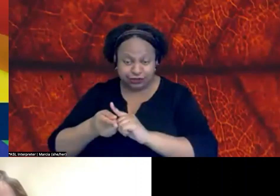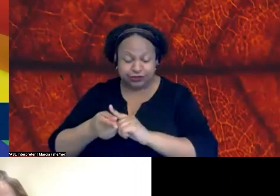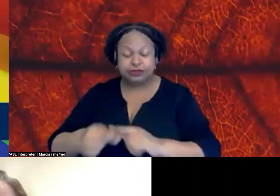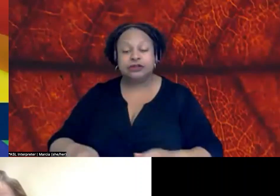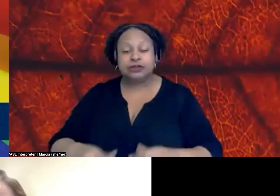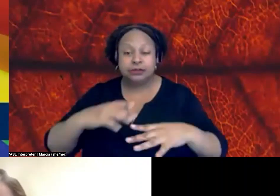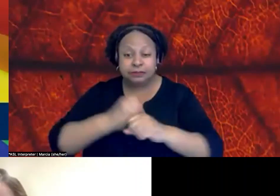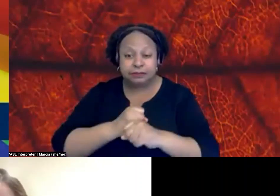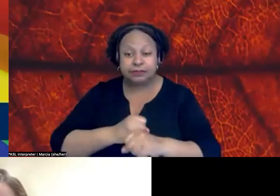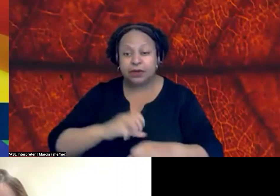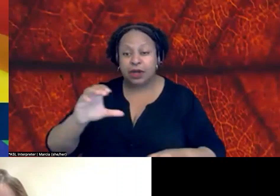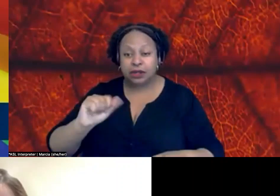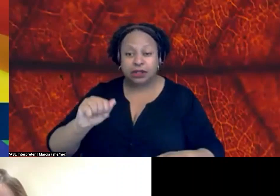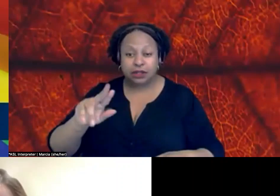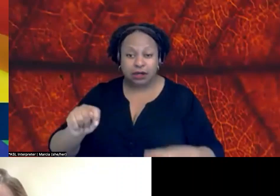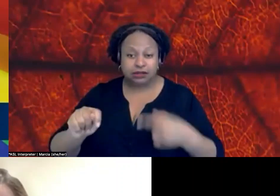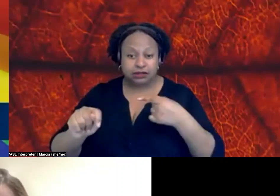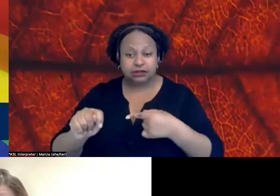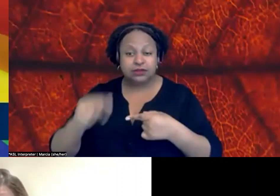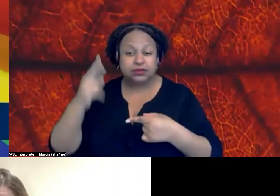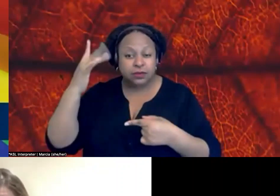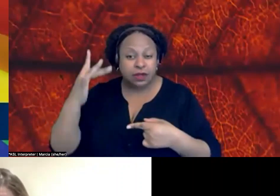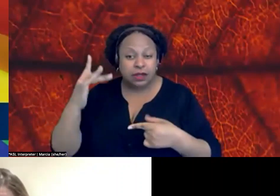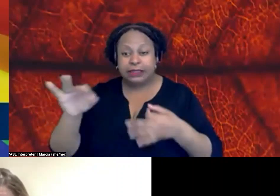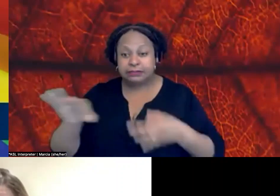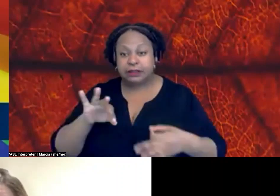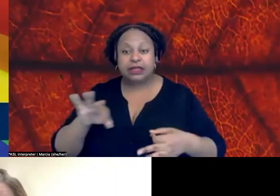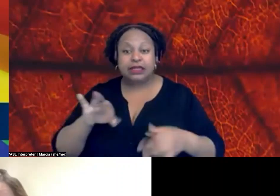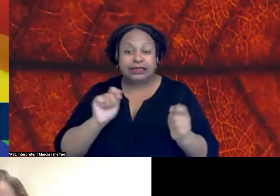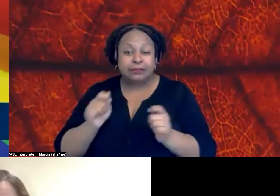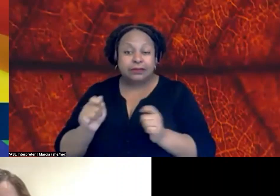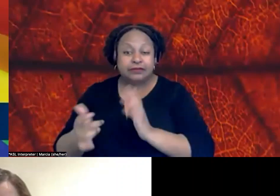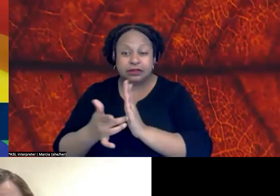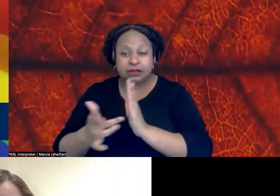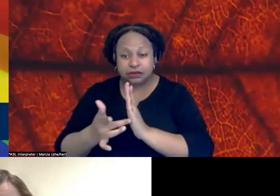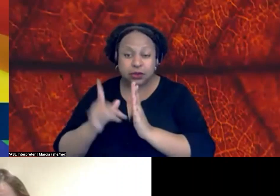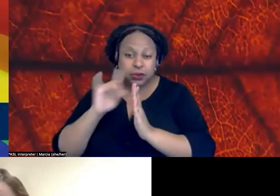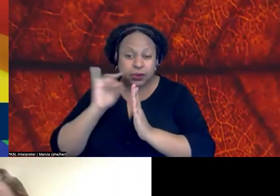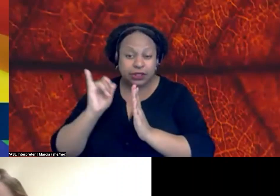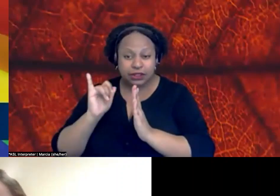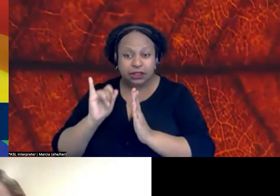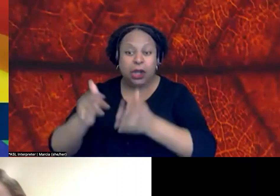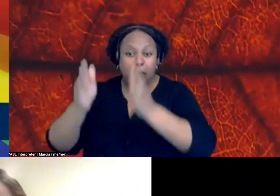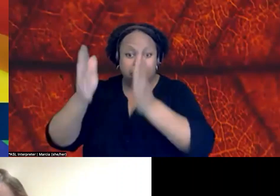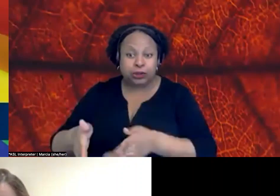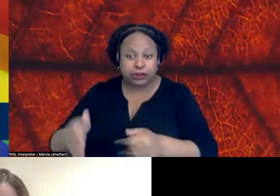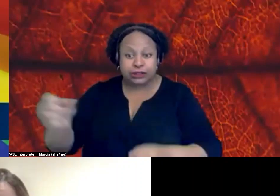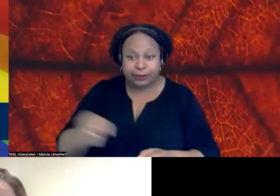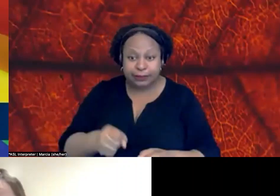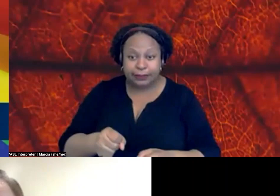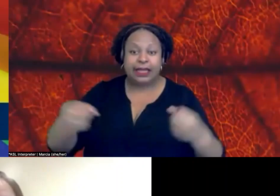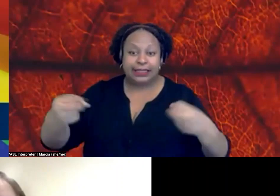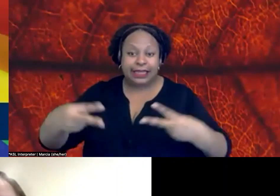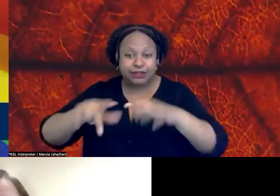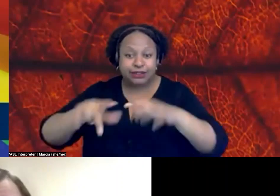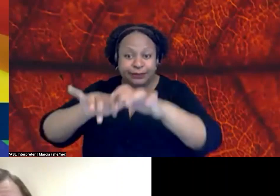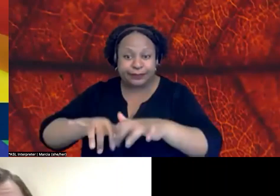And the reason why I want to mention adaptive technology, even though it's a person doing all the closed captioning, is that it's